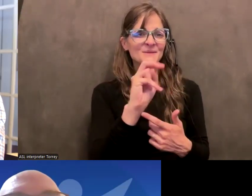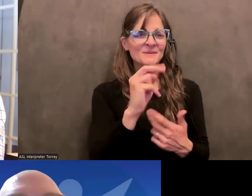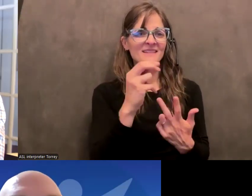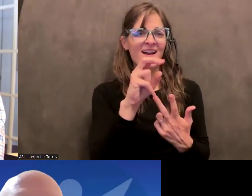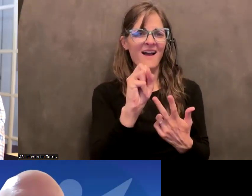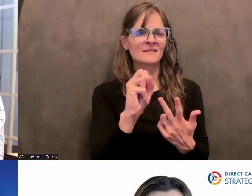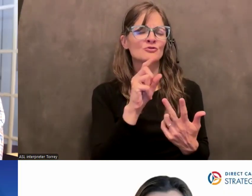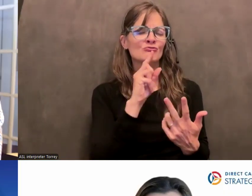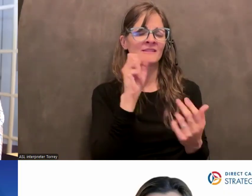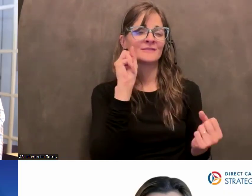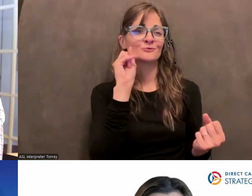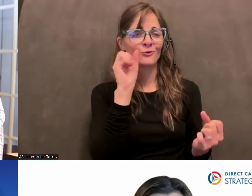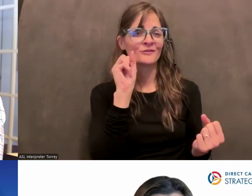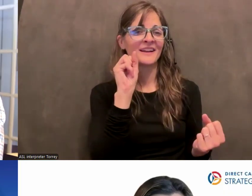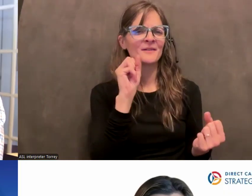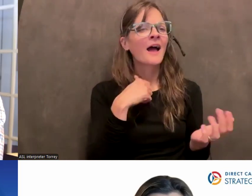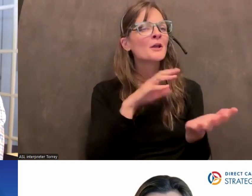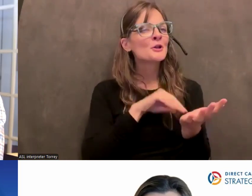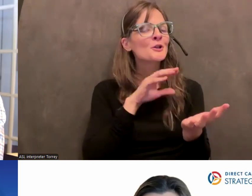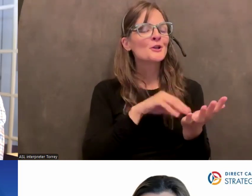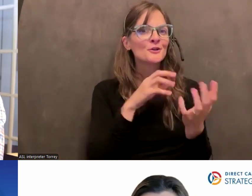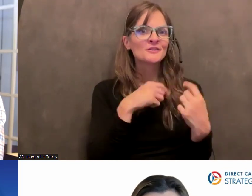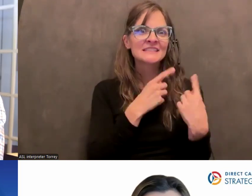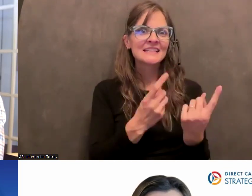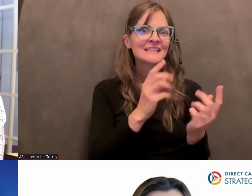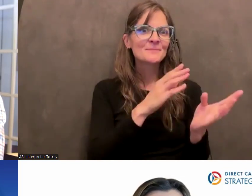and I learned so much more here and I really enjoyed it. I hope everyone else did as well.